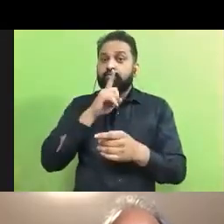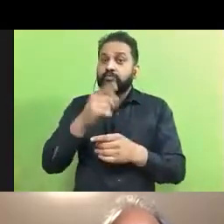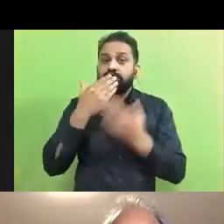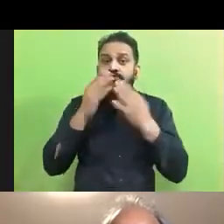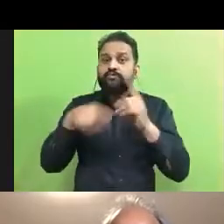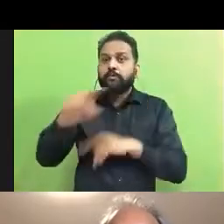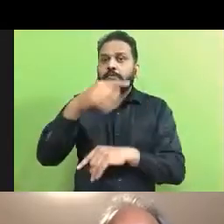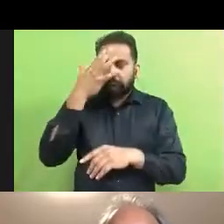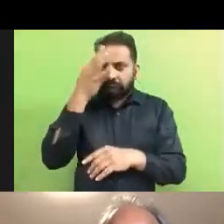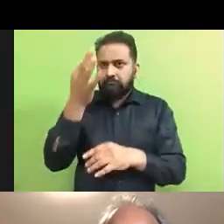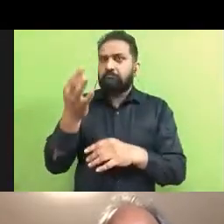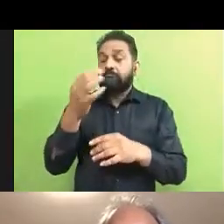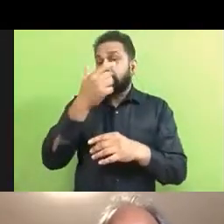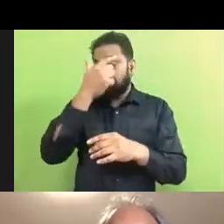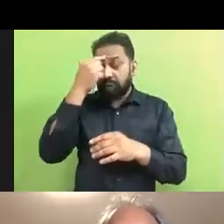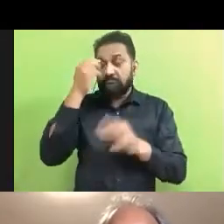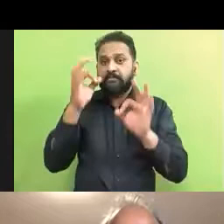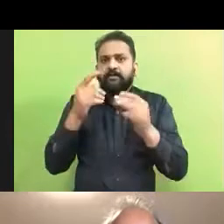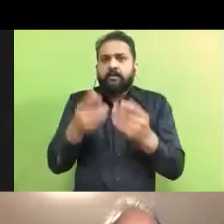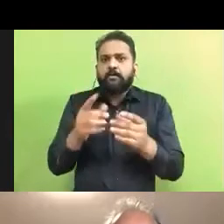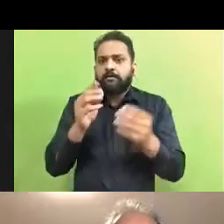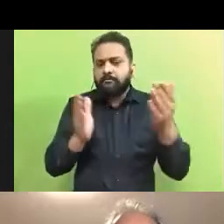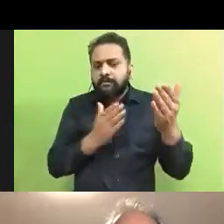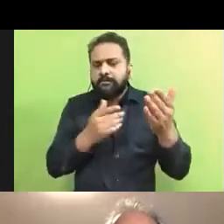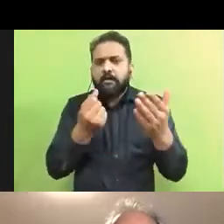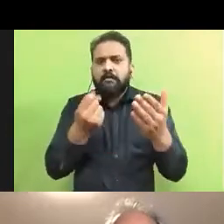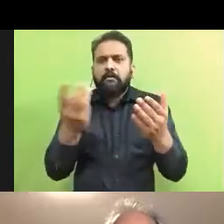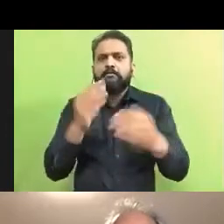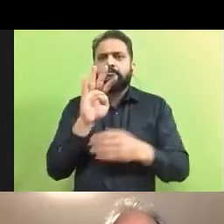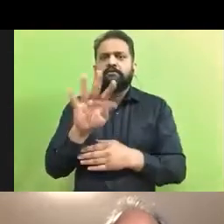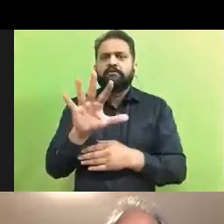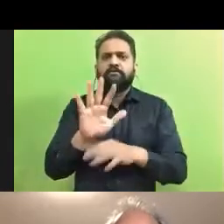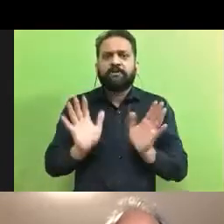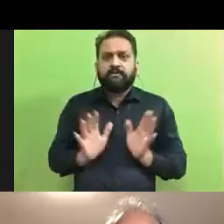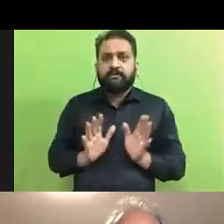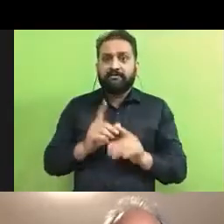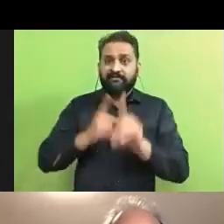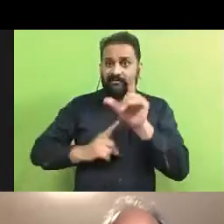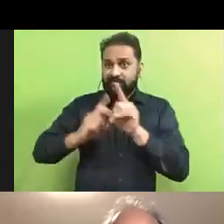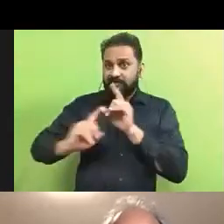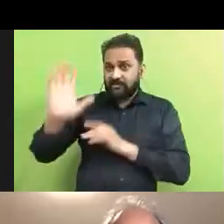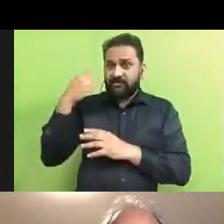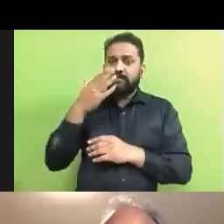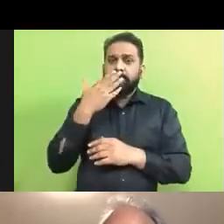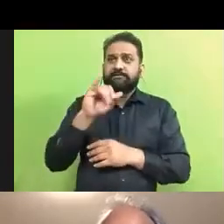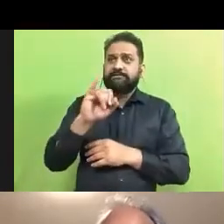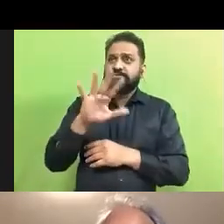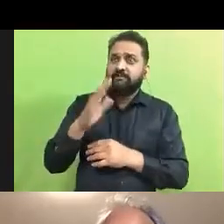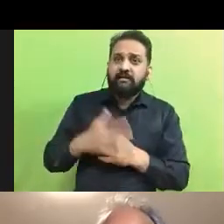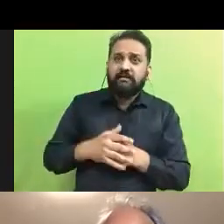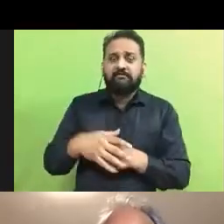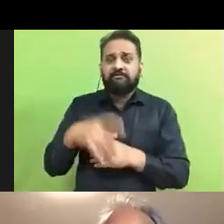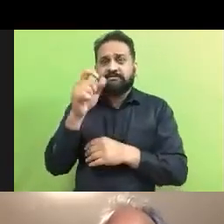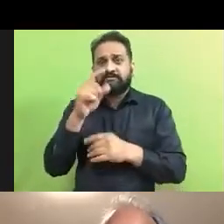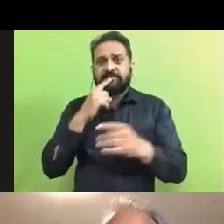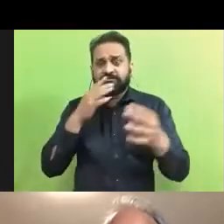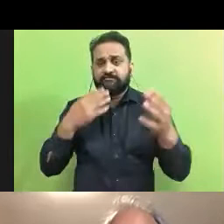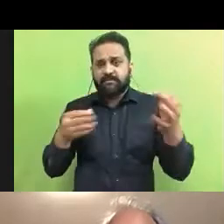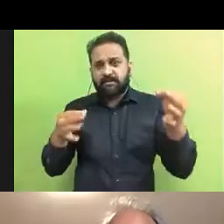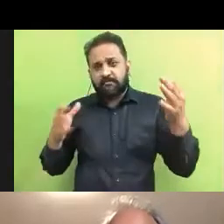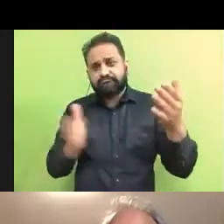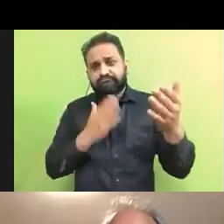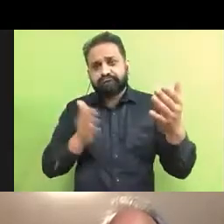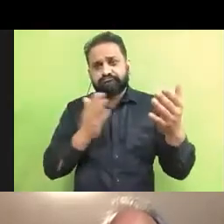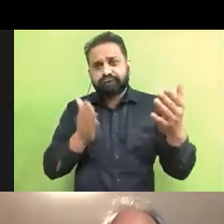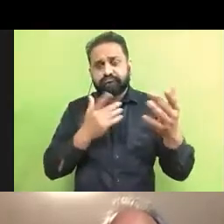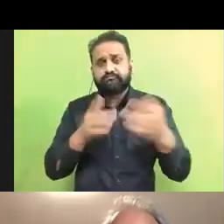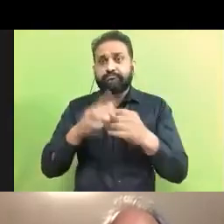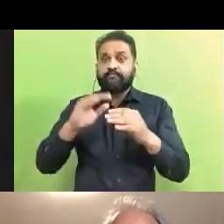only 45 pages other years it was 65 70 pages and later on it will increase it will increase